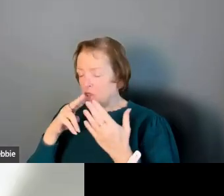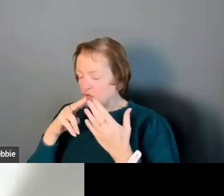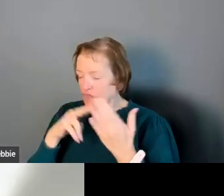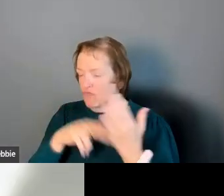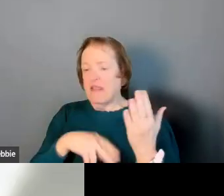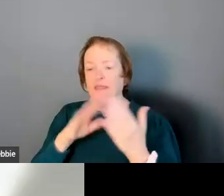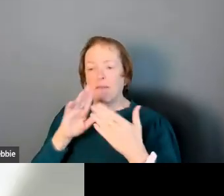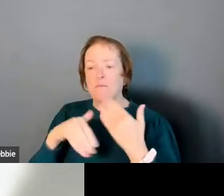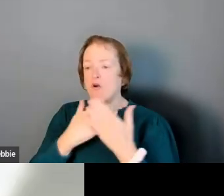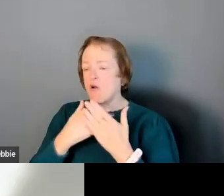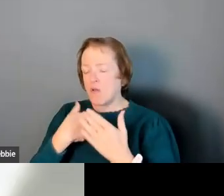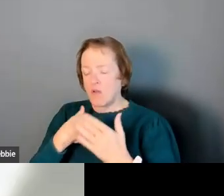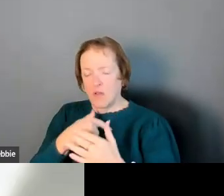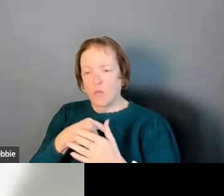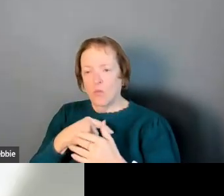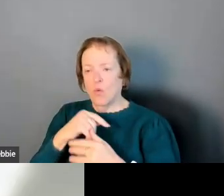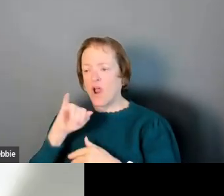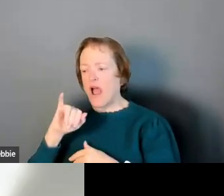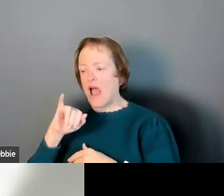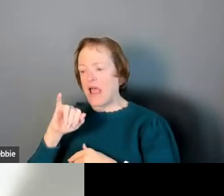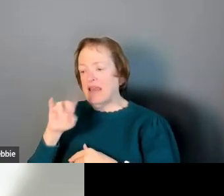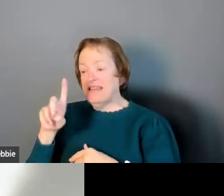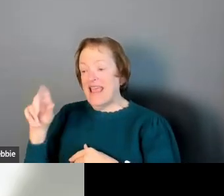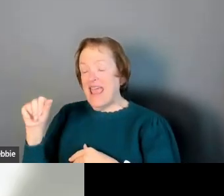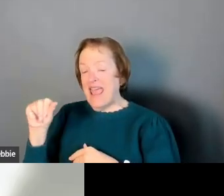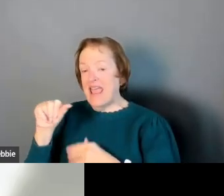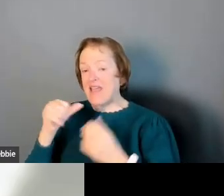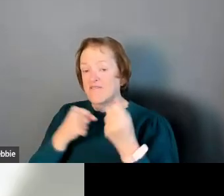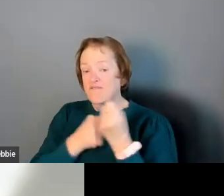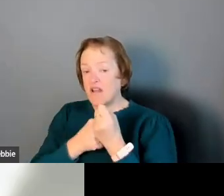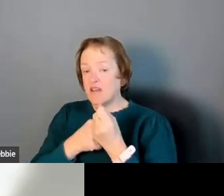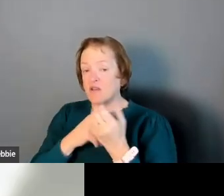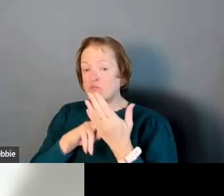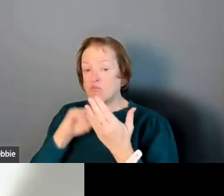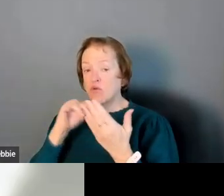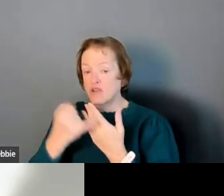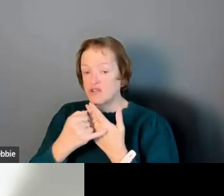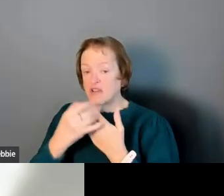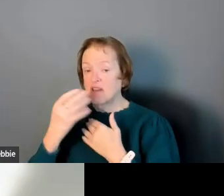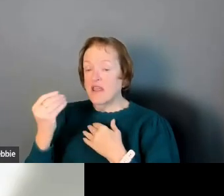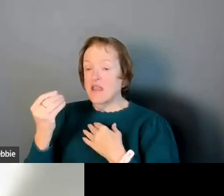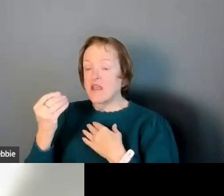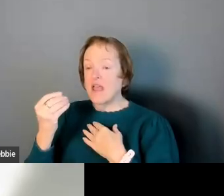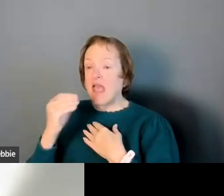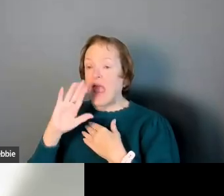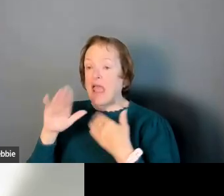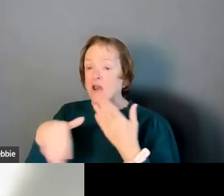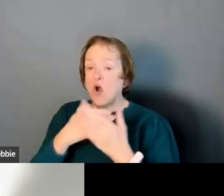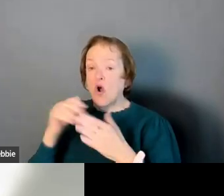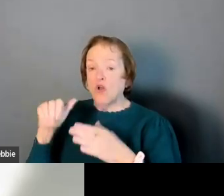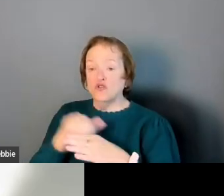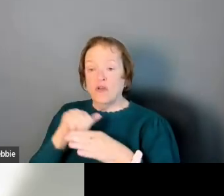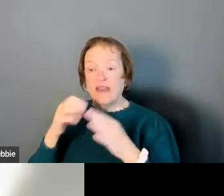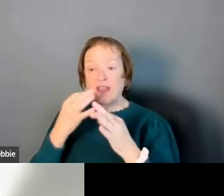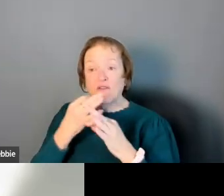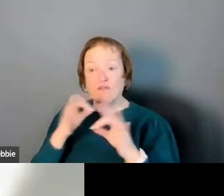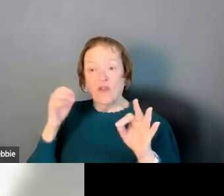We are an IDEA-funded state project. And all of our trainings are free for you guys.